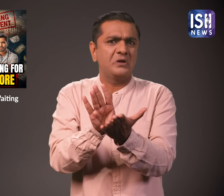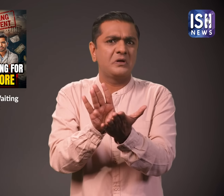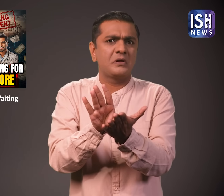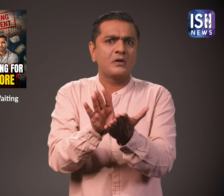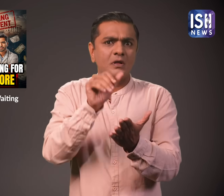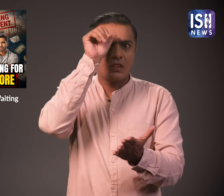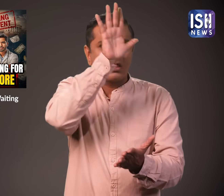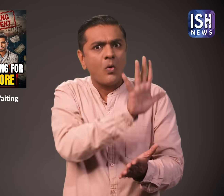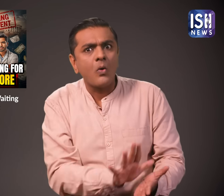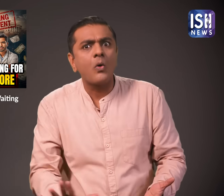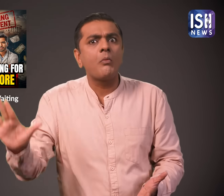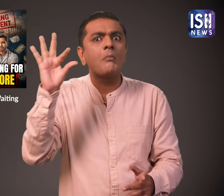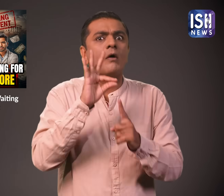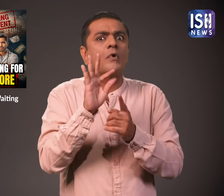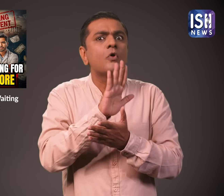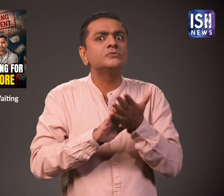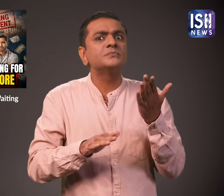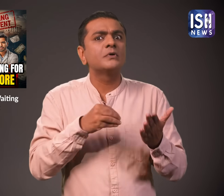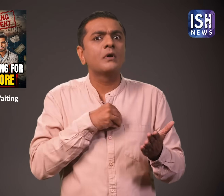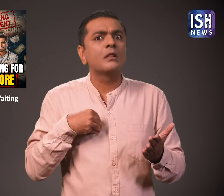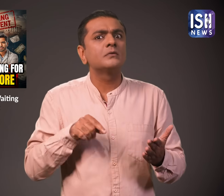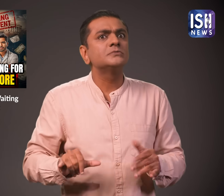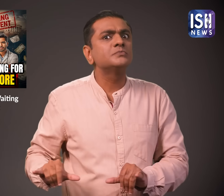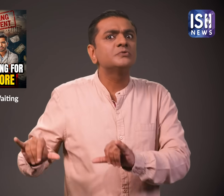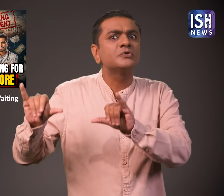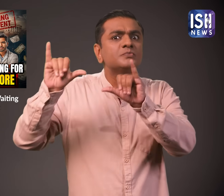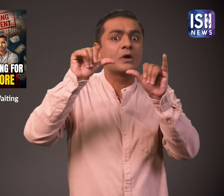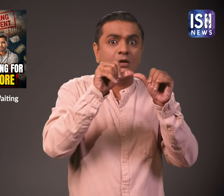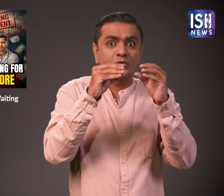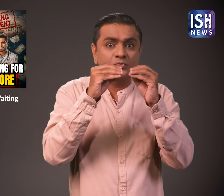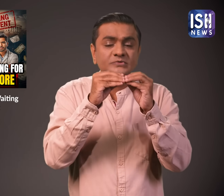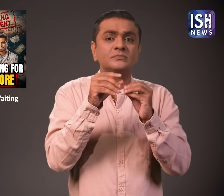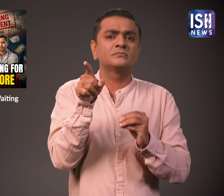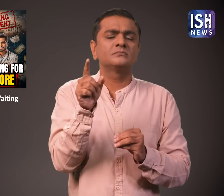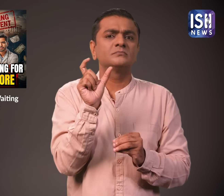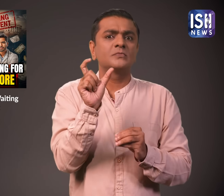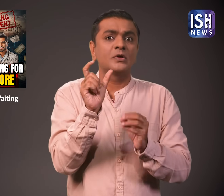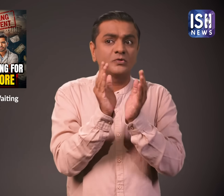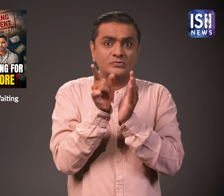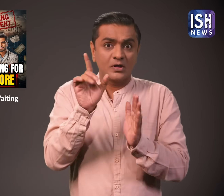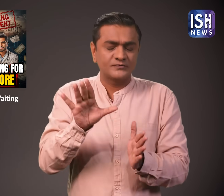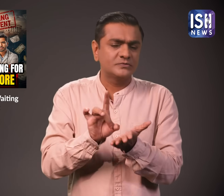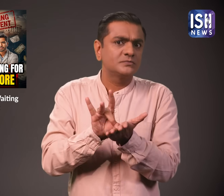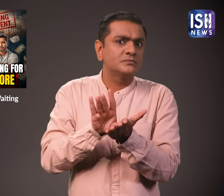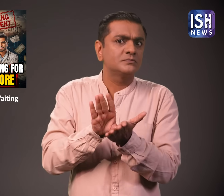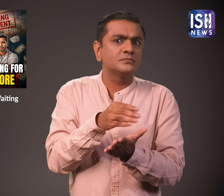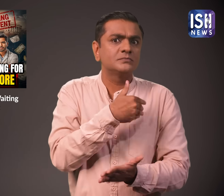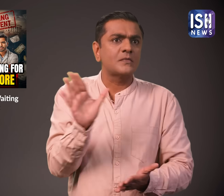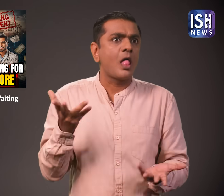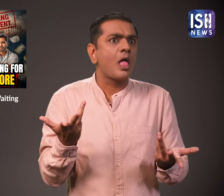This is happening across the country with Ayushman Bharat insurance.